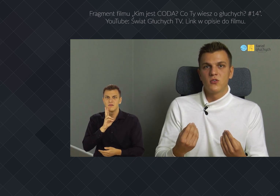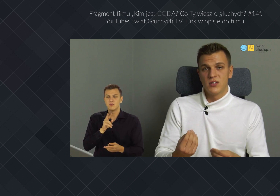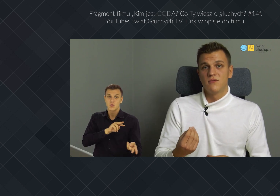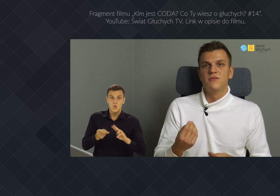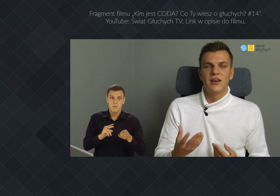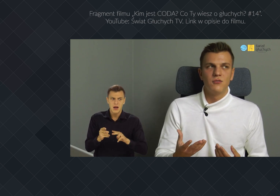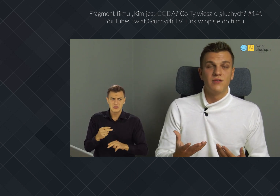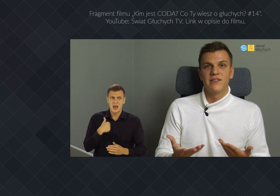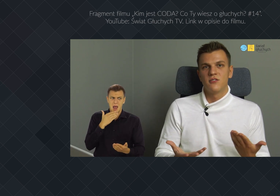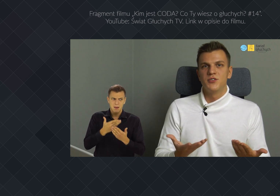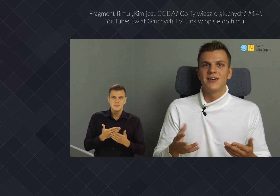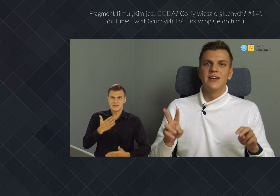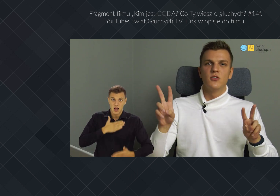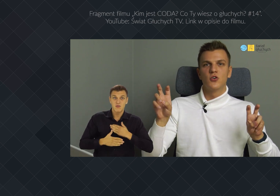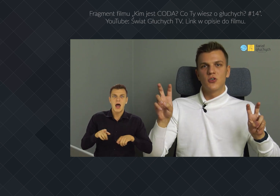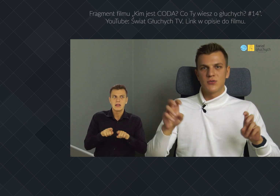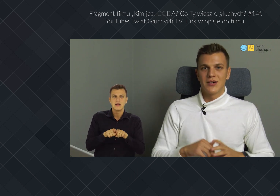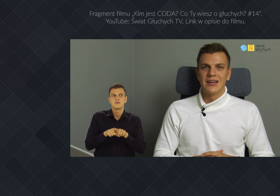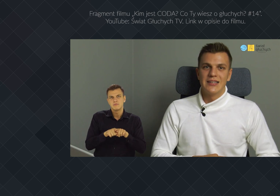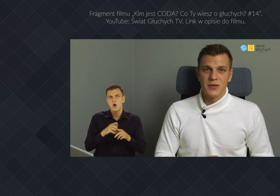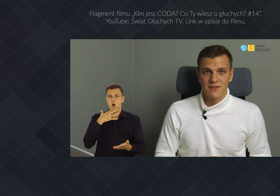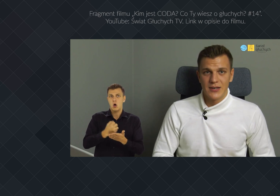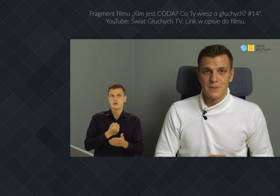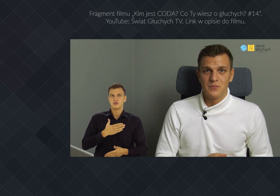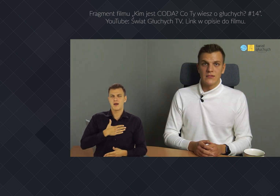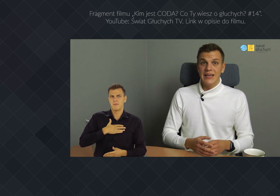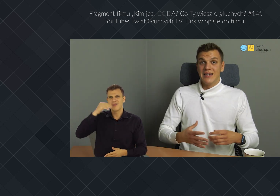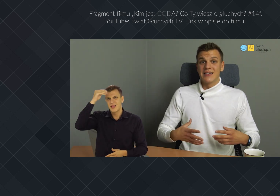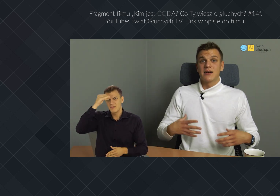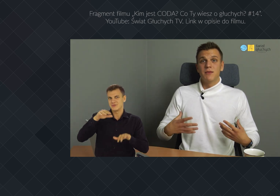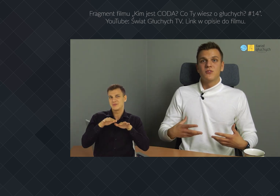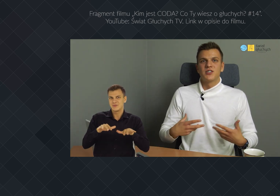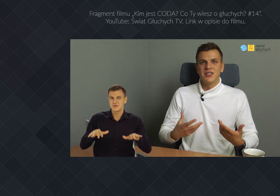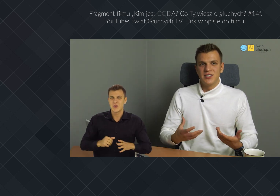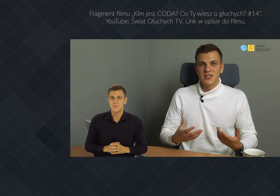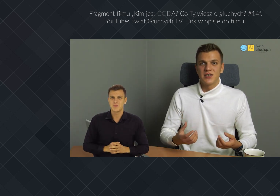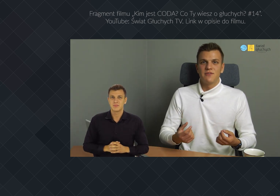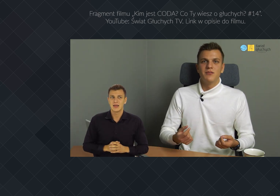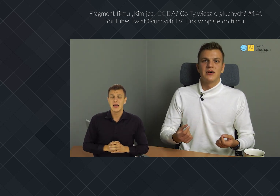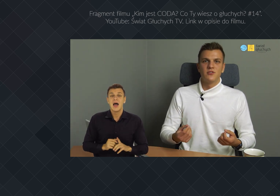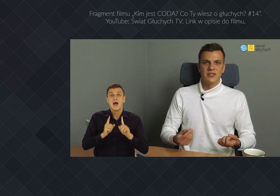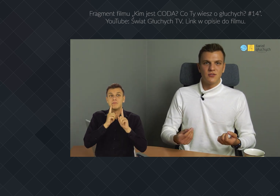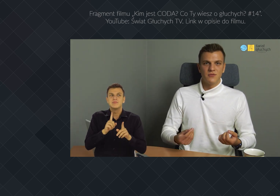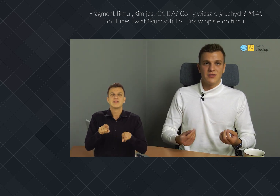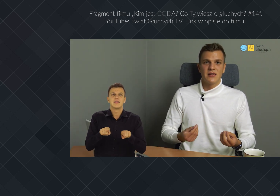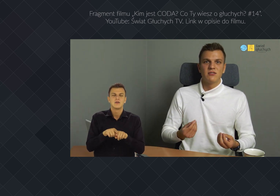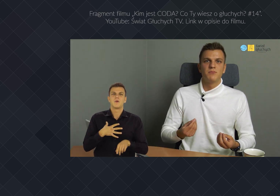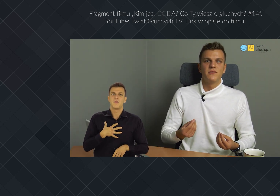I am fortunate, however, that I have parents who know a certain measure and have common sense